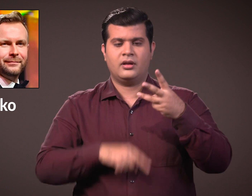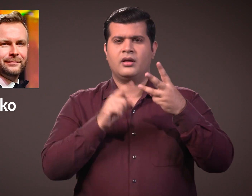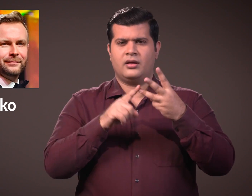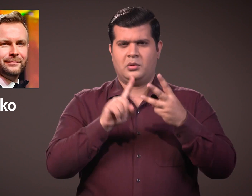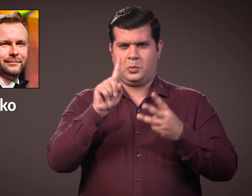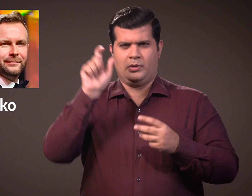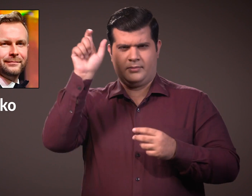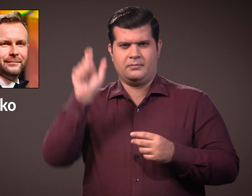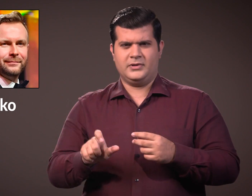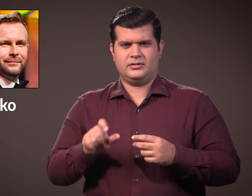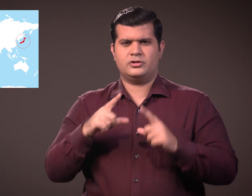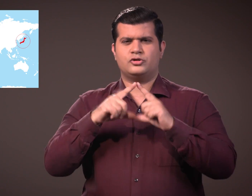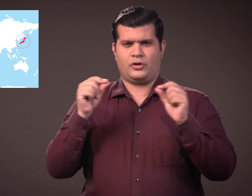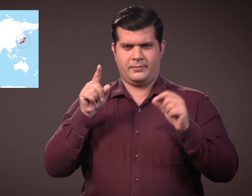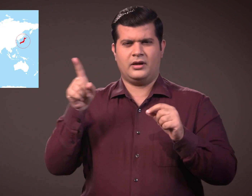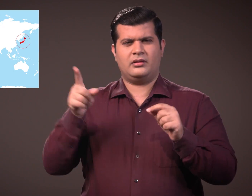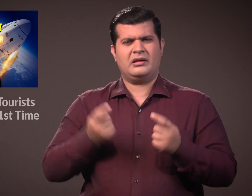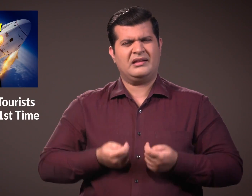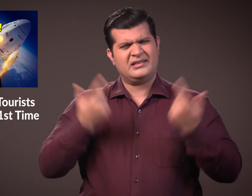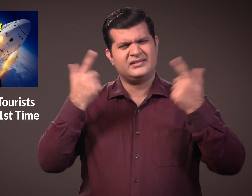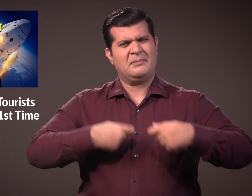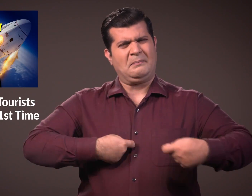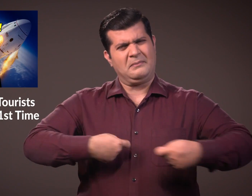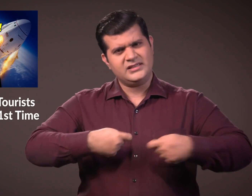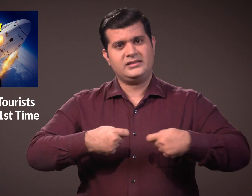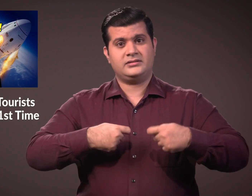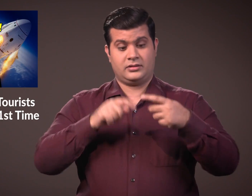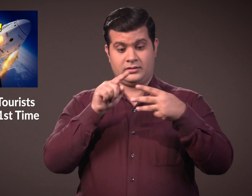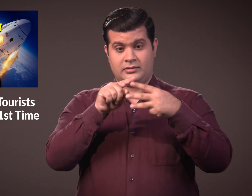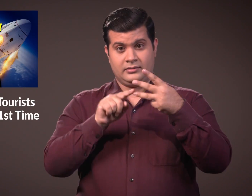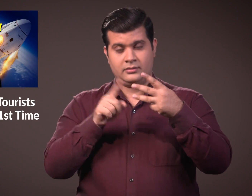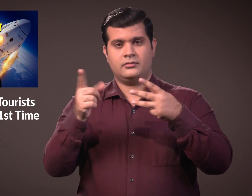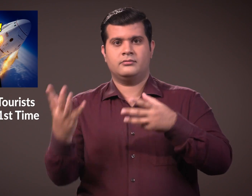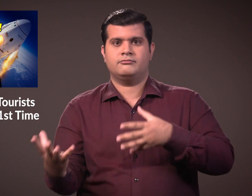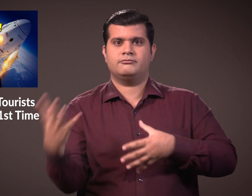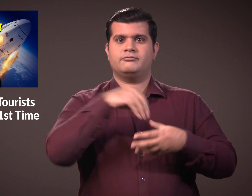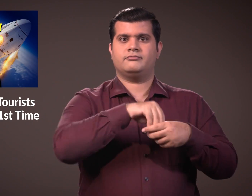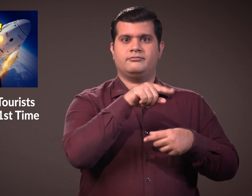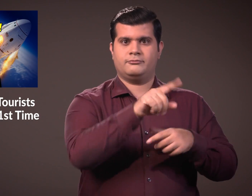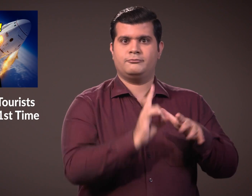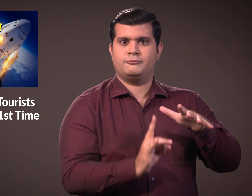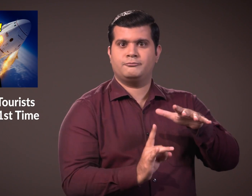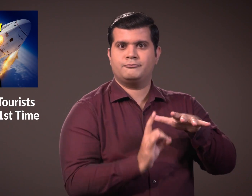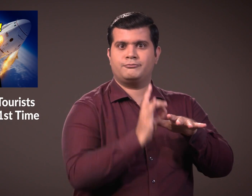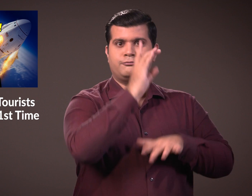and a Japanese business tycoon will be onboard the flight.